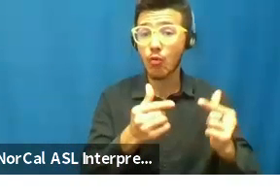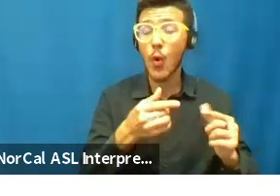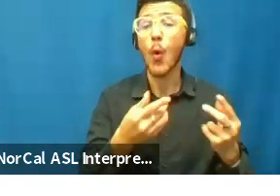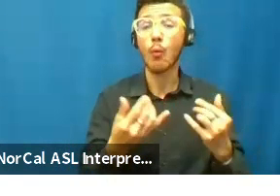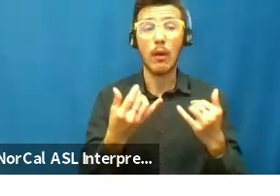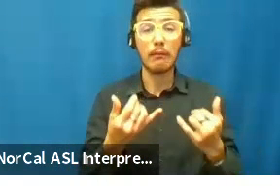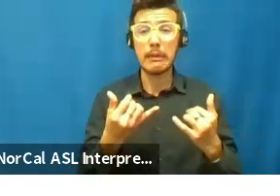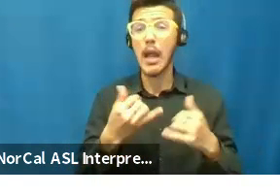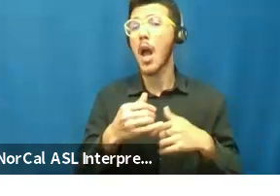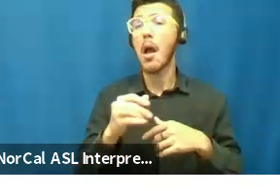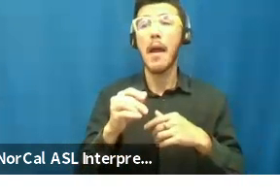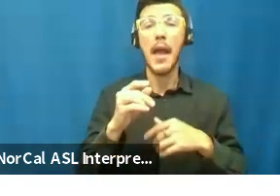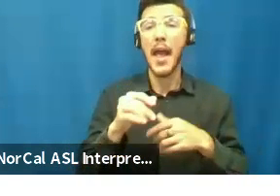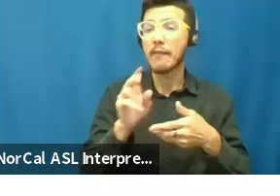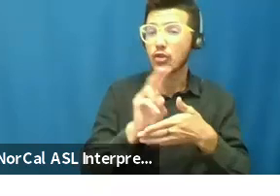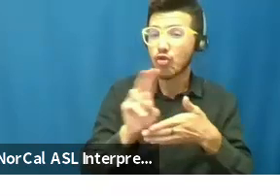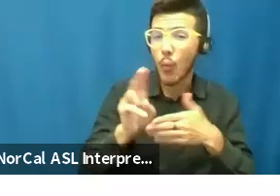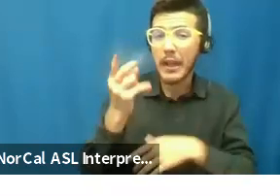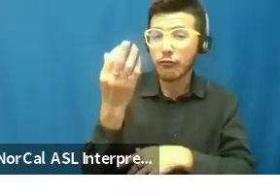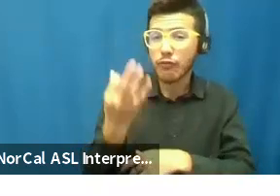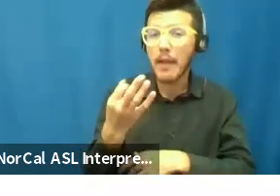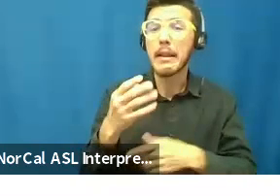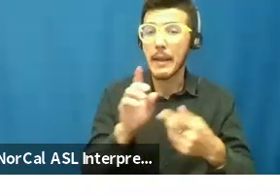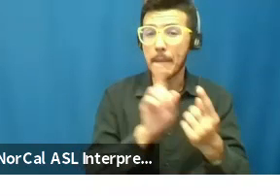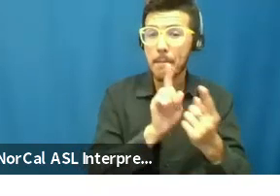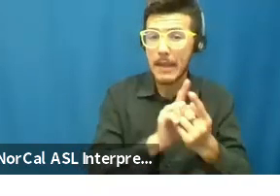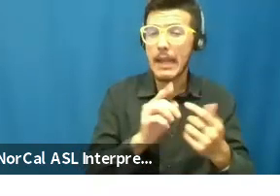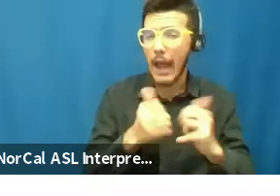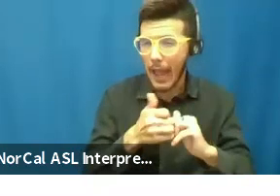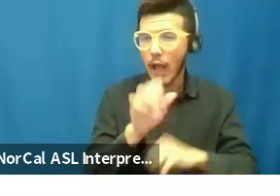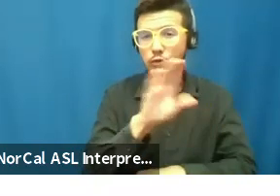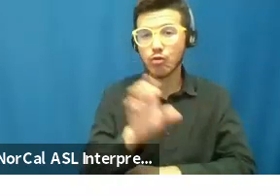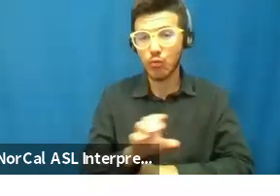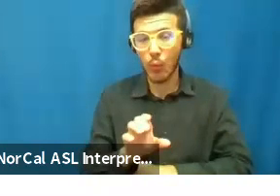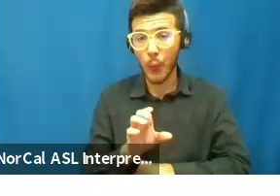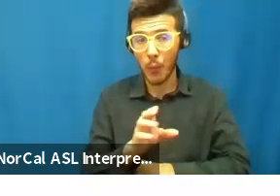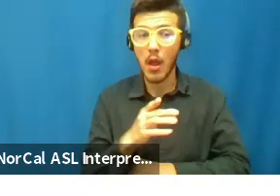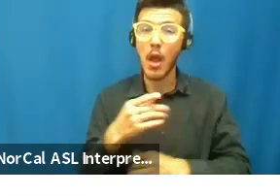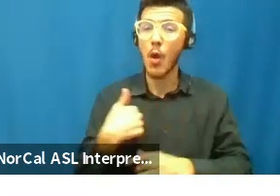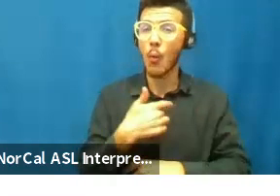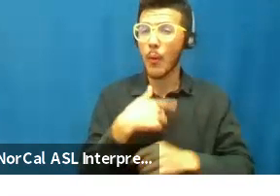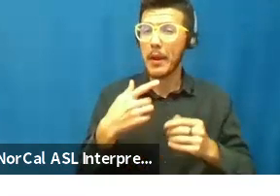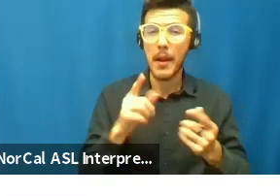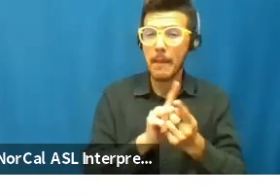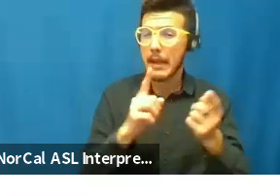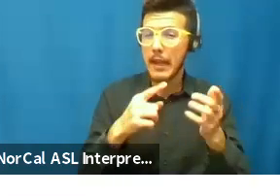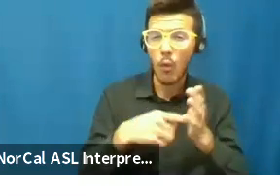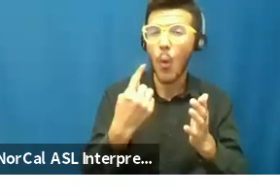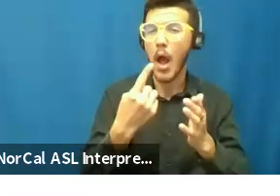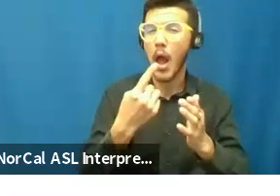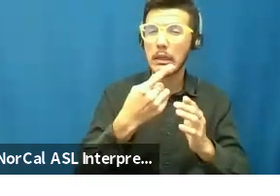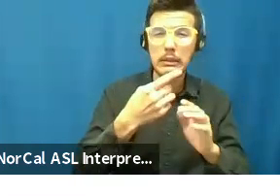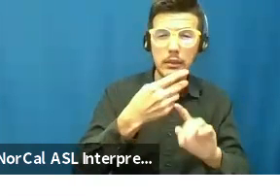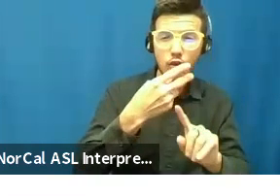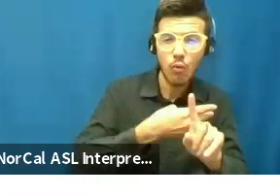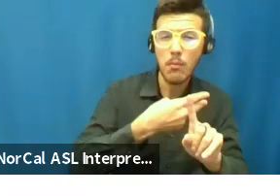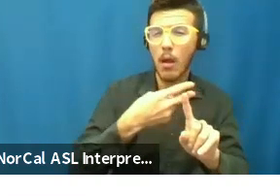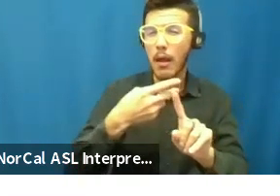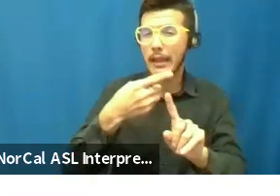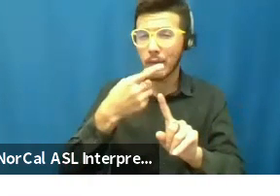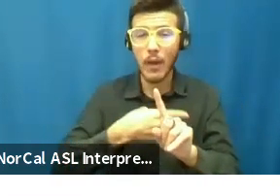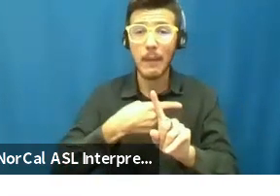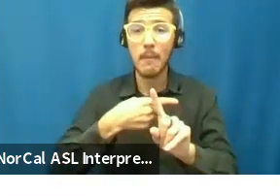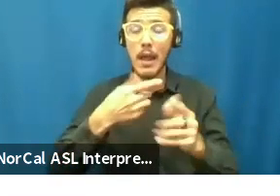other Friday via Zoom. We were meeting once every two months or once every month prior to the COVID